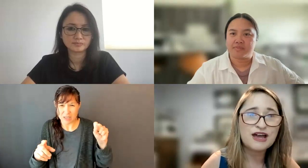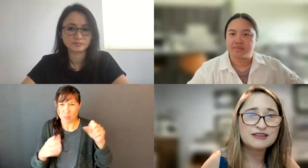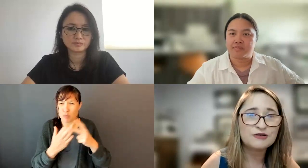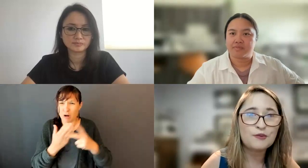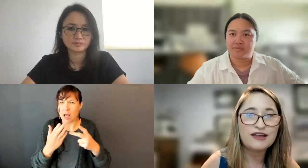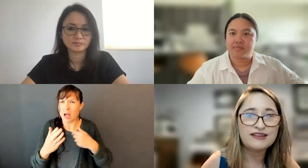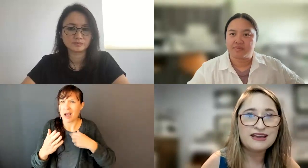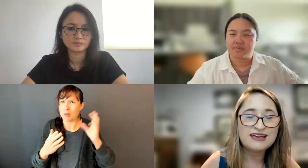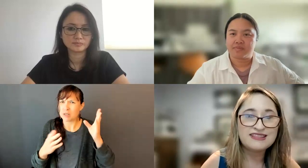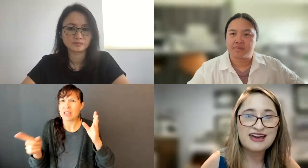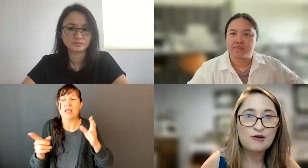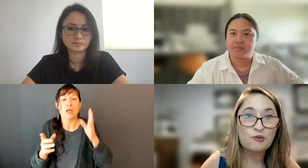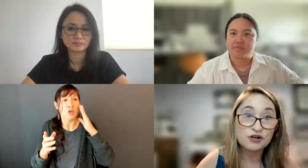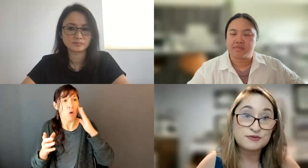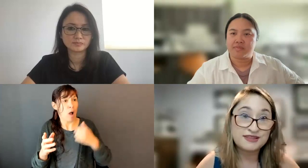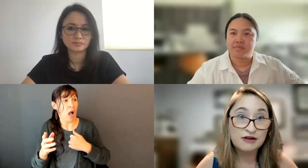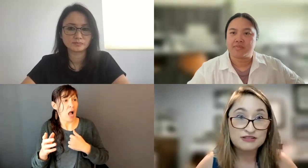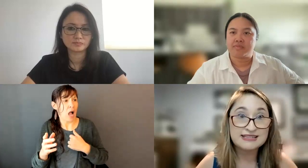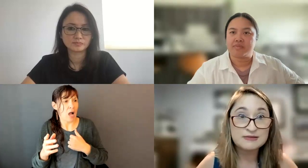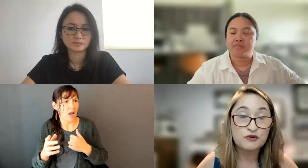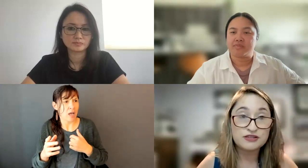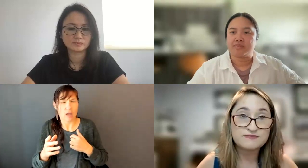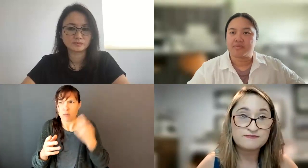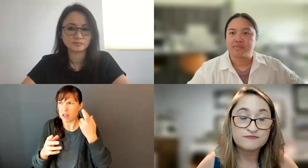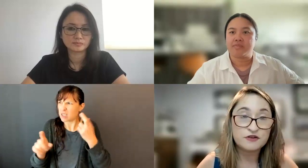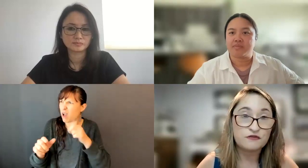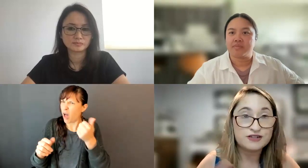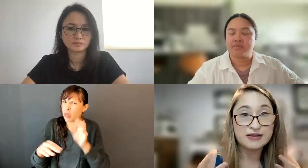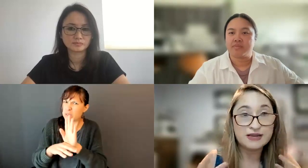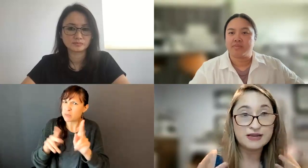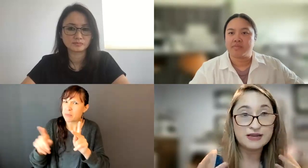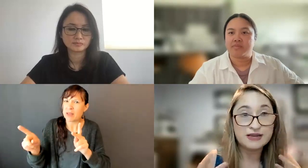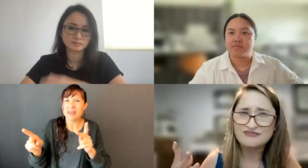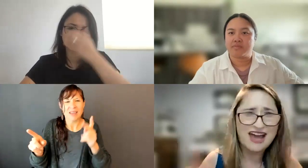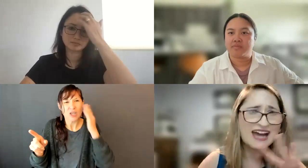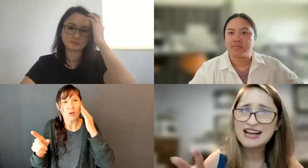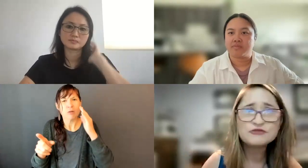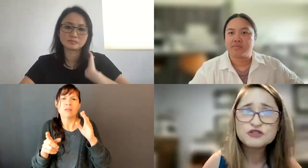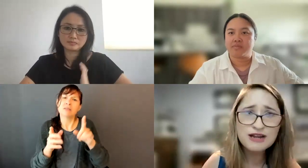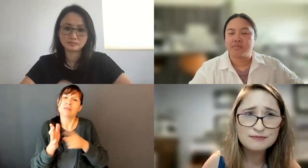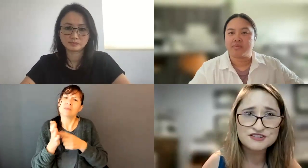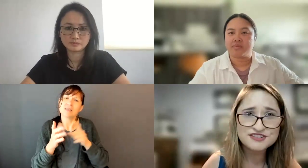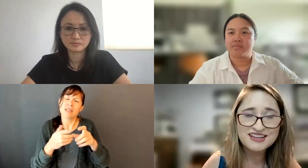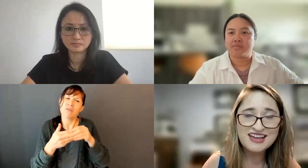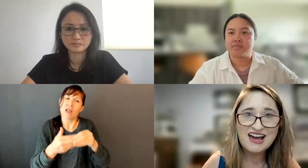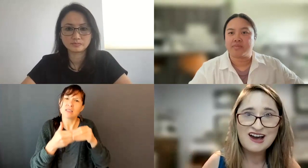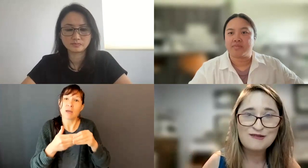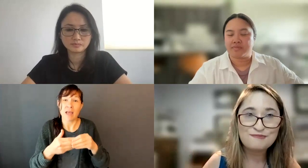or I'm not the only one that works with outside supports. So, for example, as a creative, I don't know numbers.